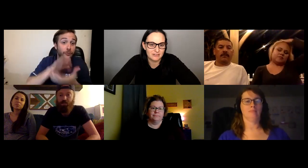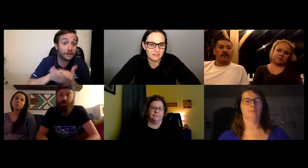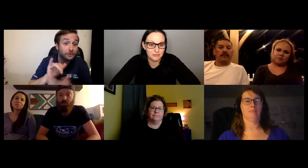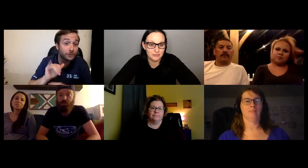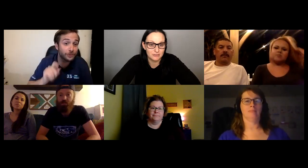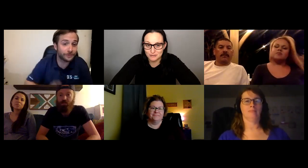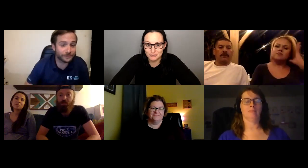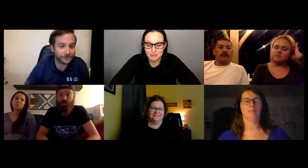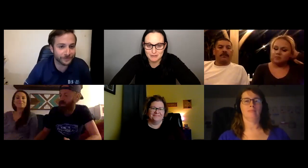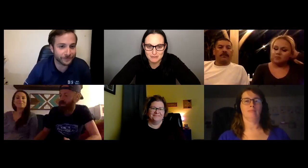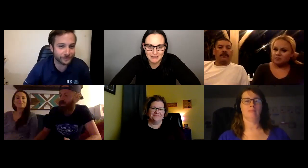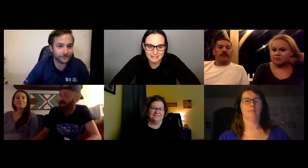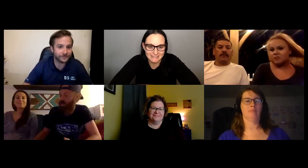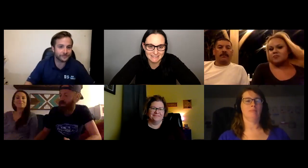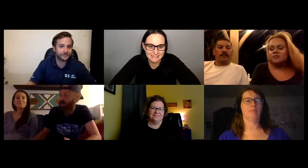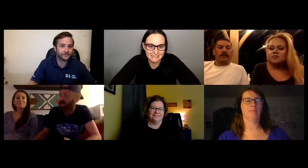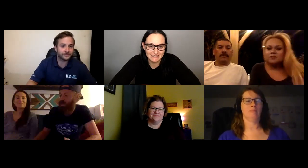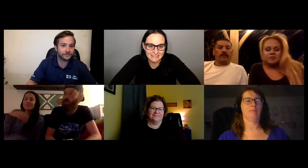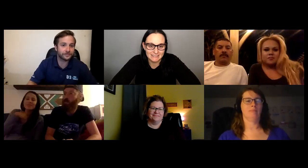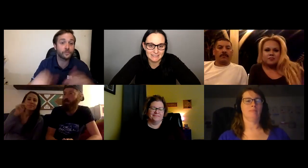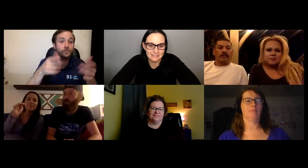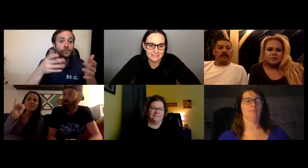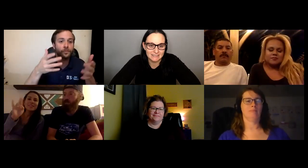do you wanna introduce your spouse as well